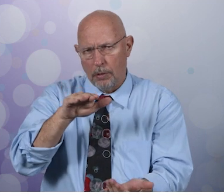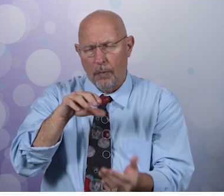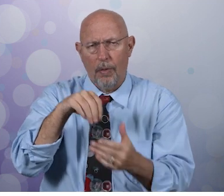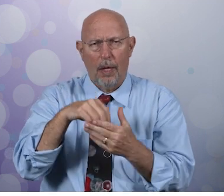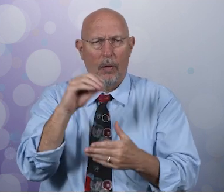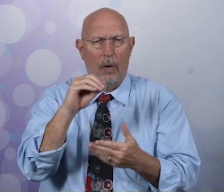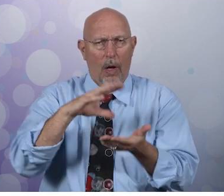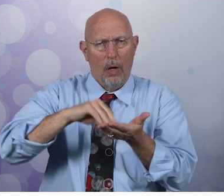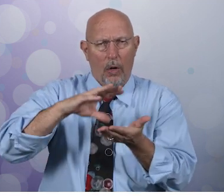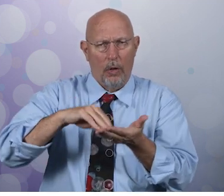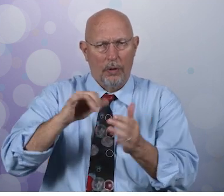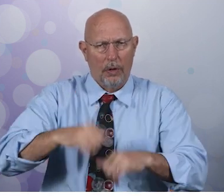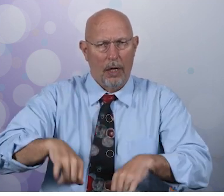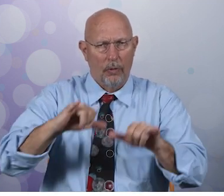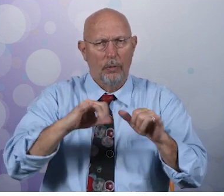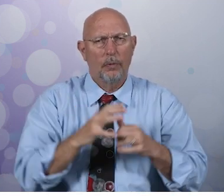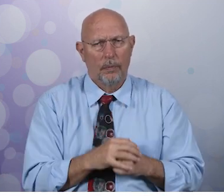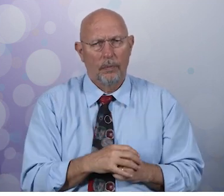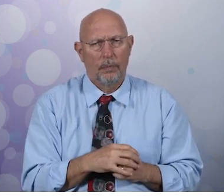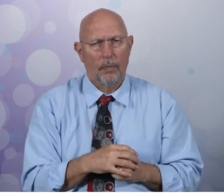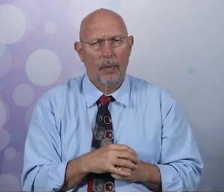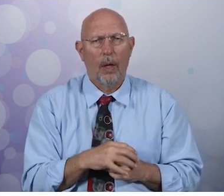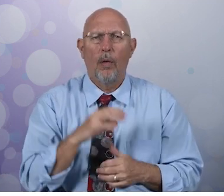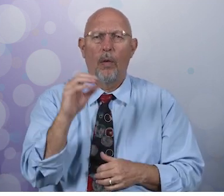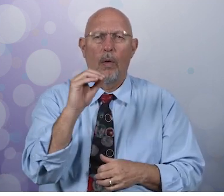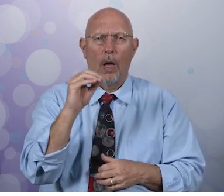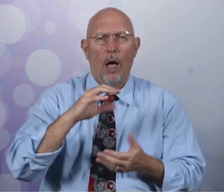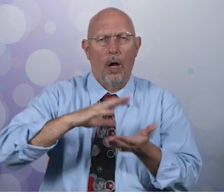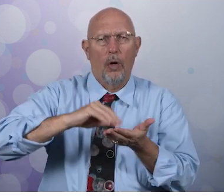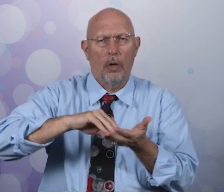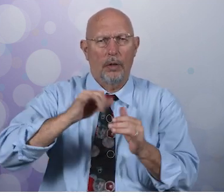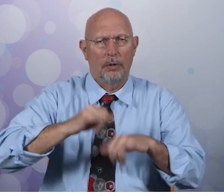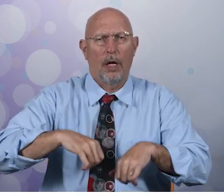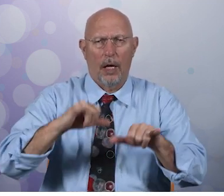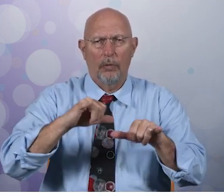Learning Standards. Ohio's Learning Standards Extended